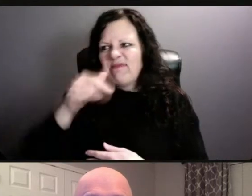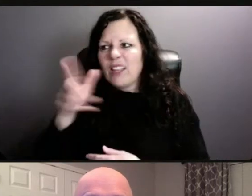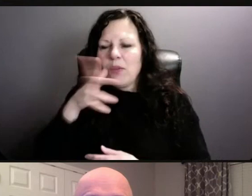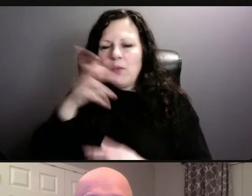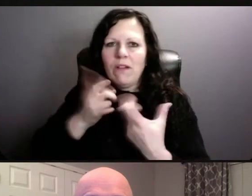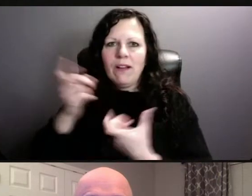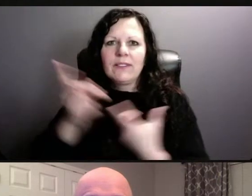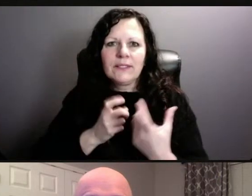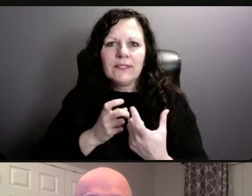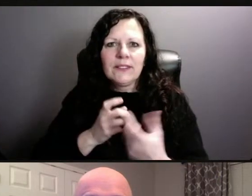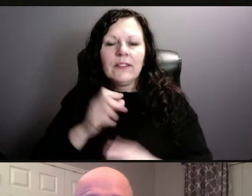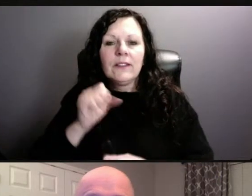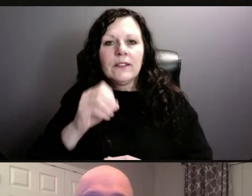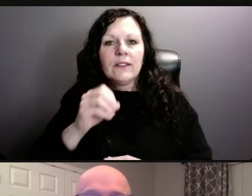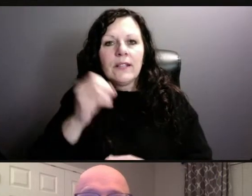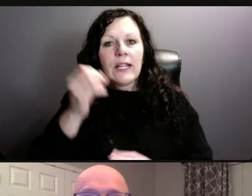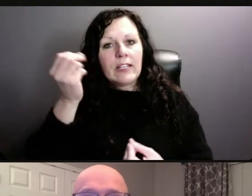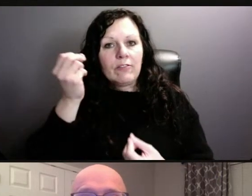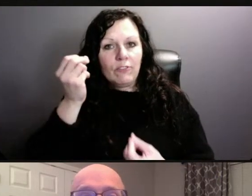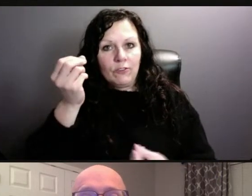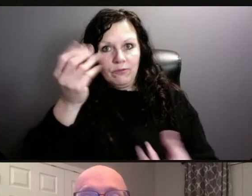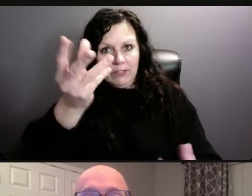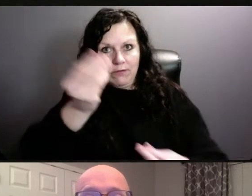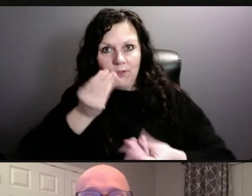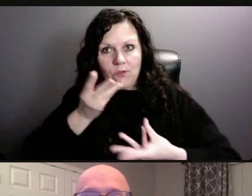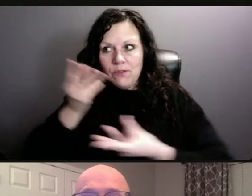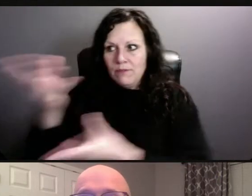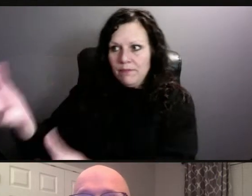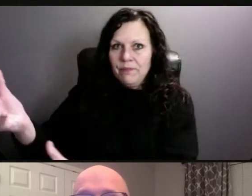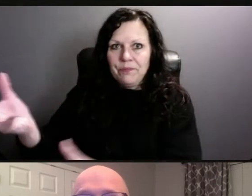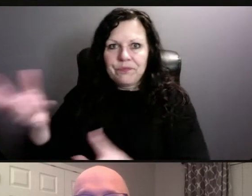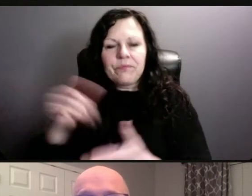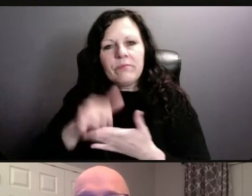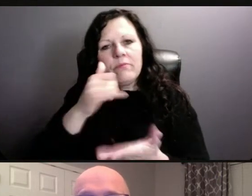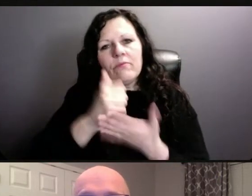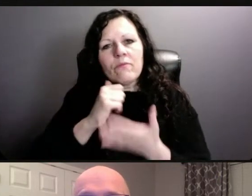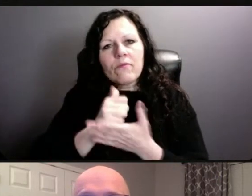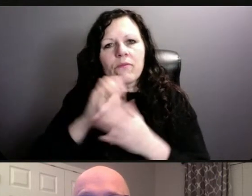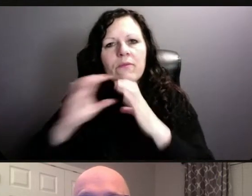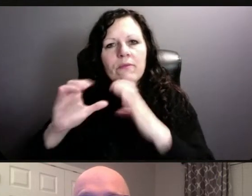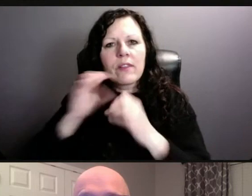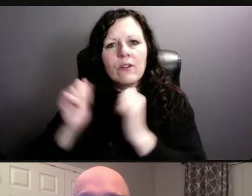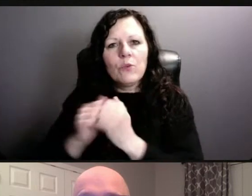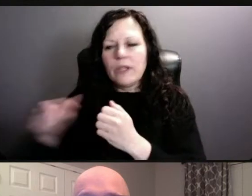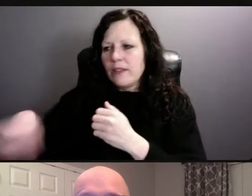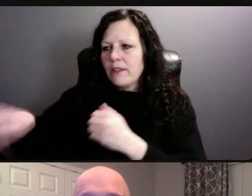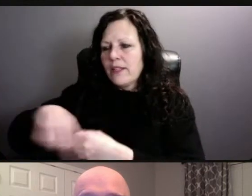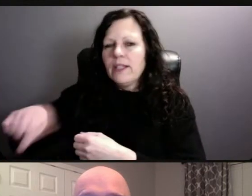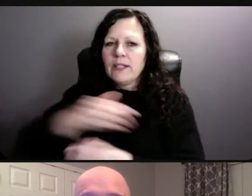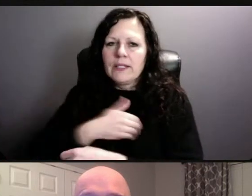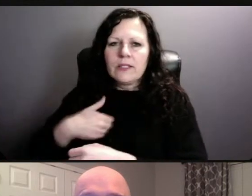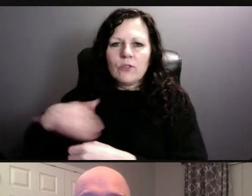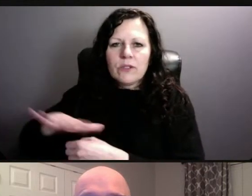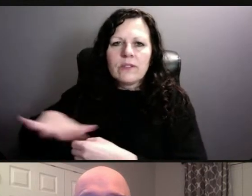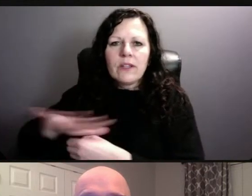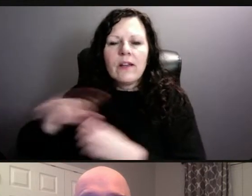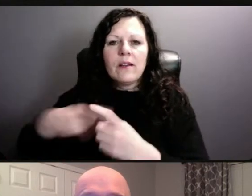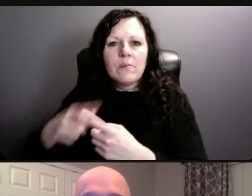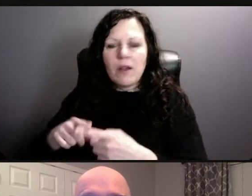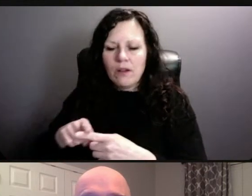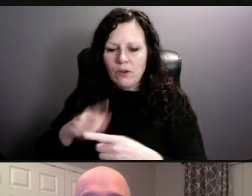WHY ARE WE IN THE POSITION THAT